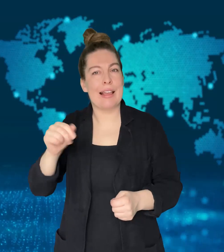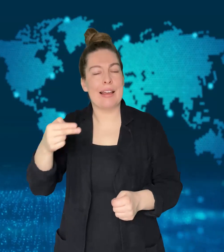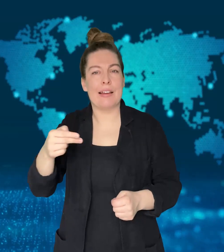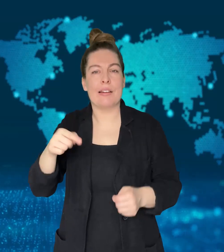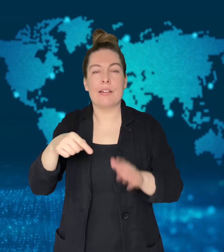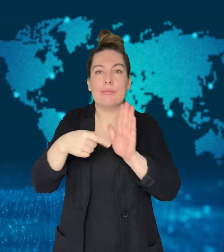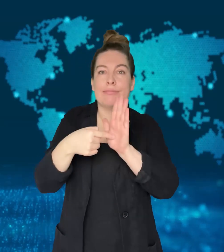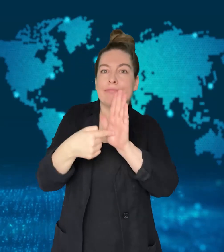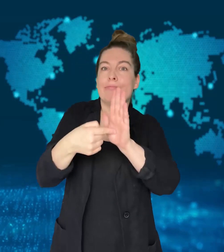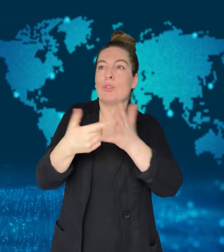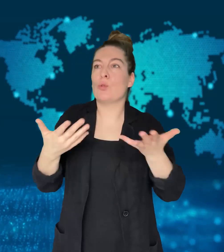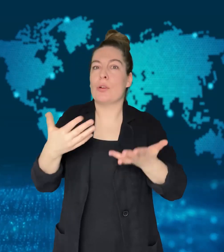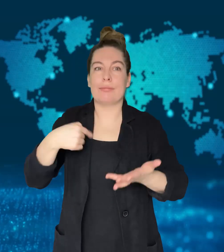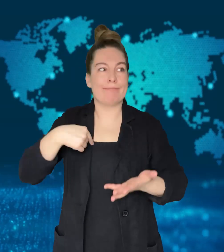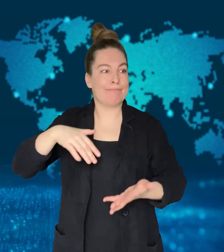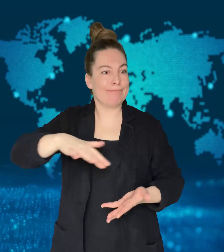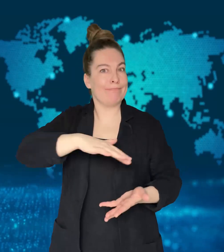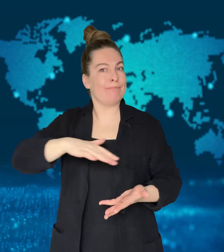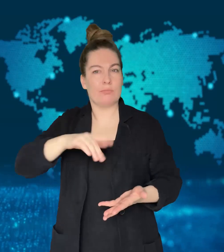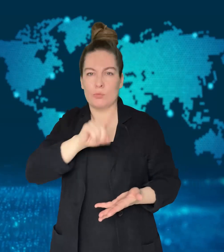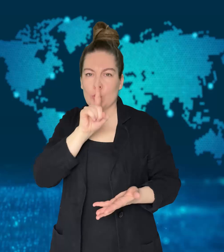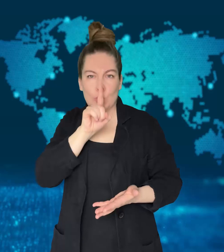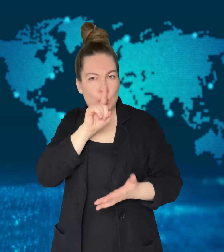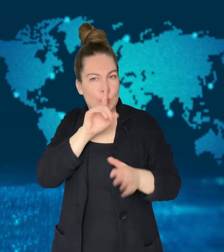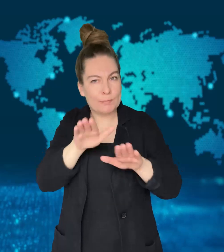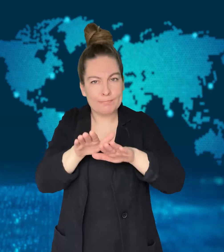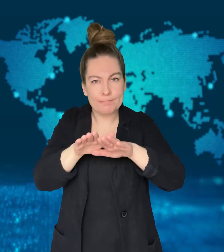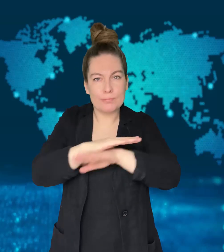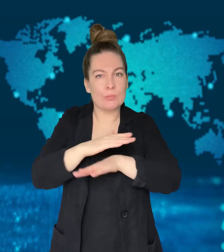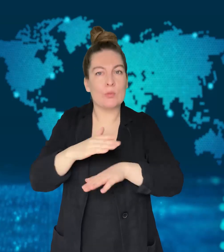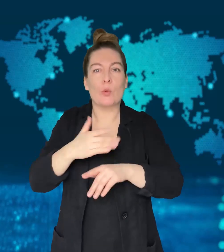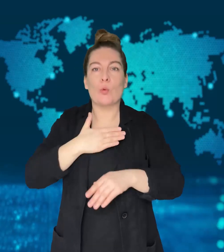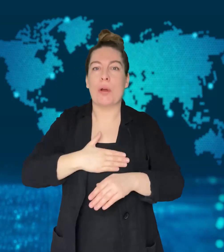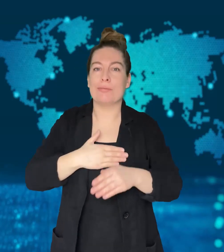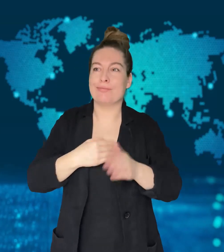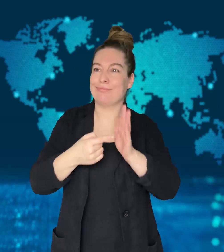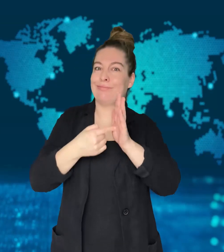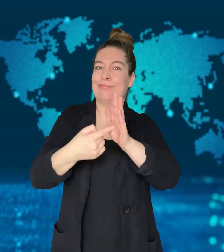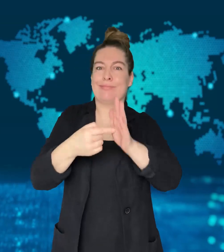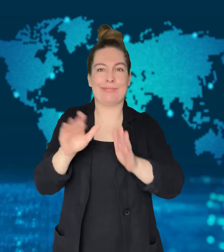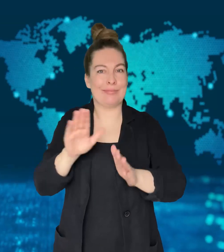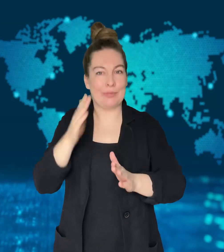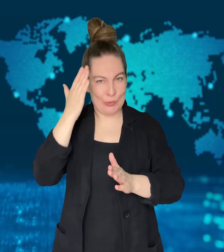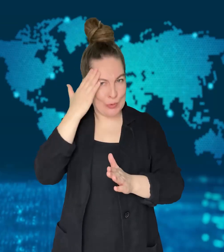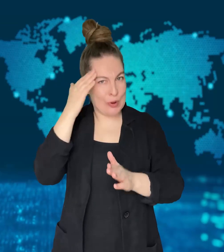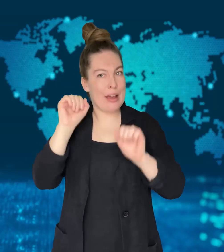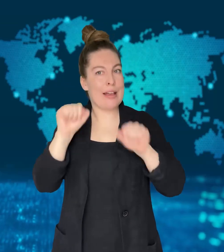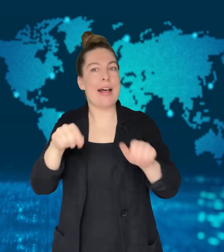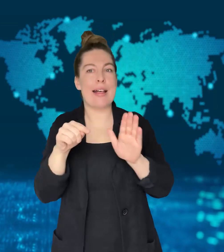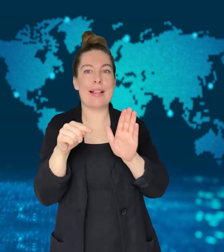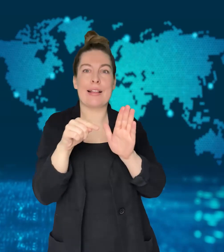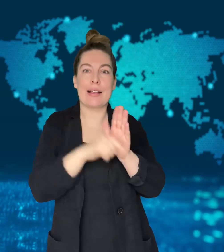fear of assassination. Other leaders have been killed,